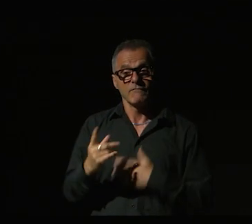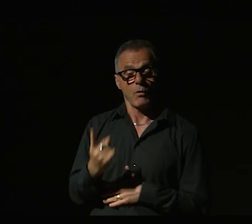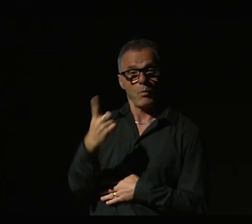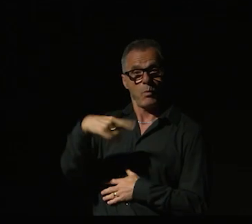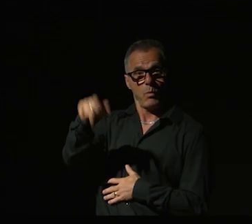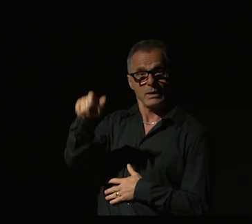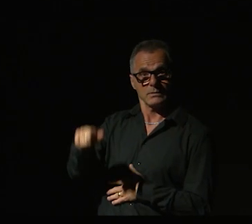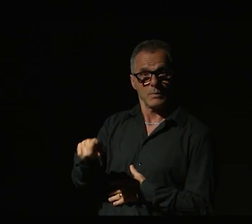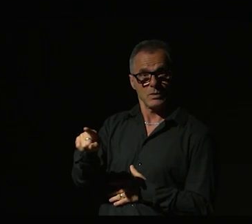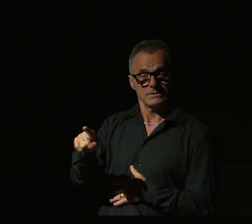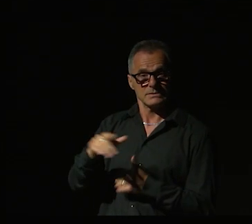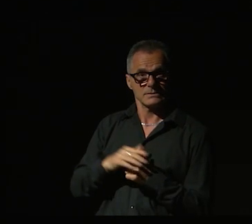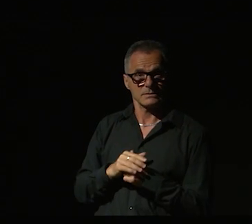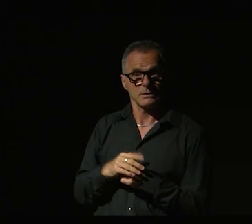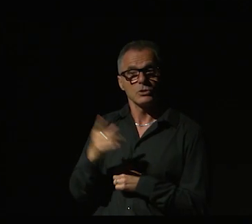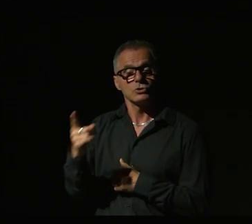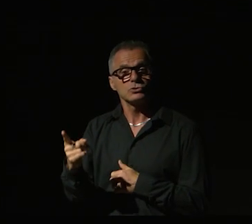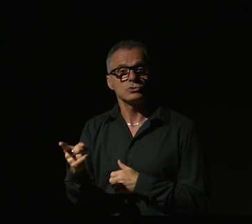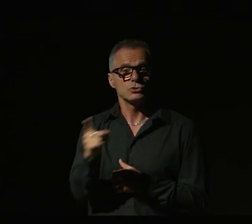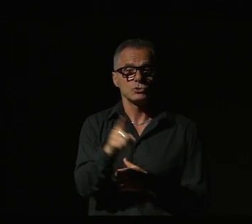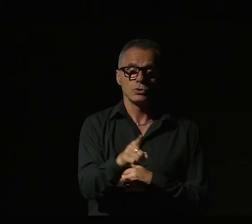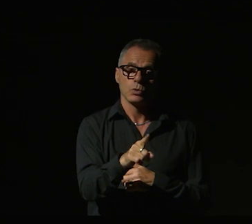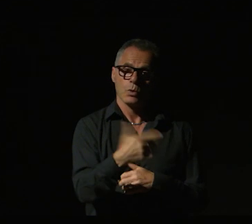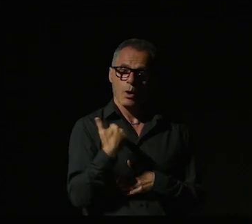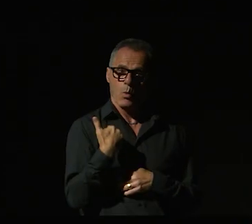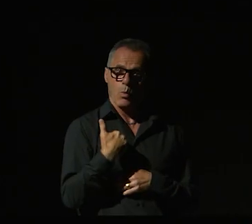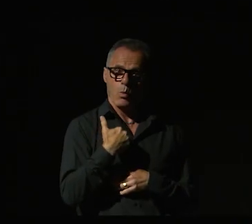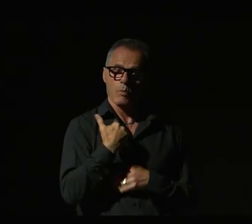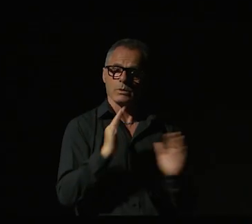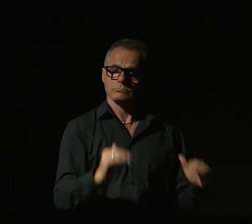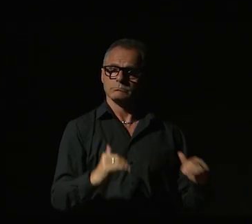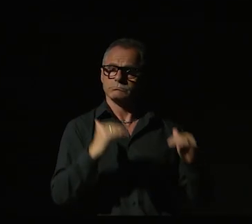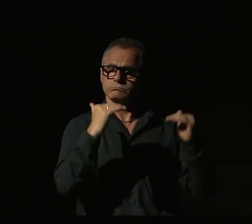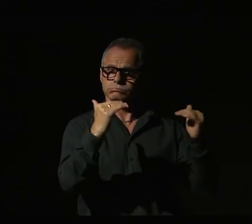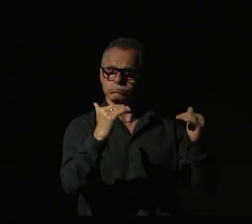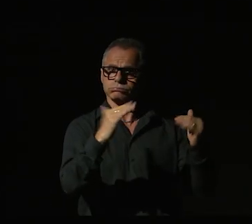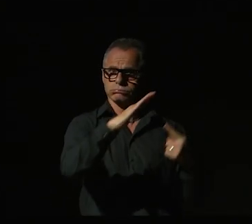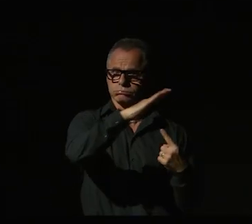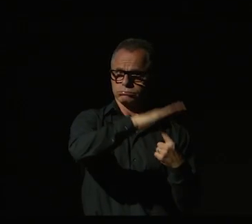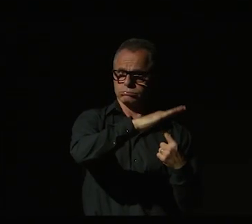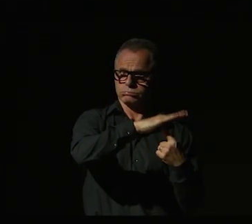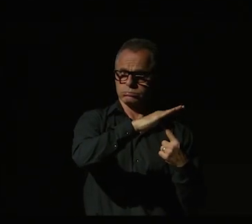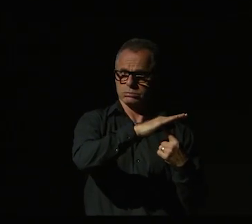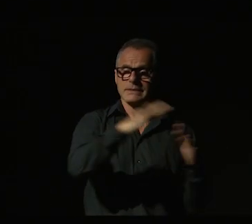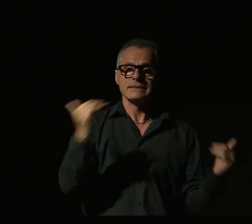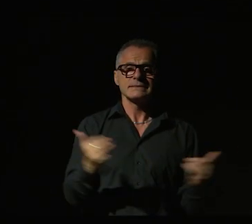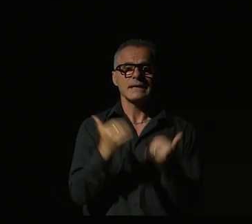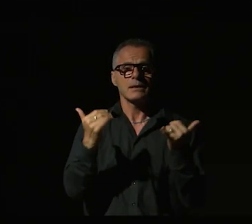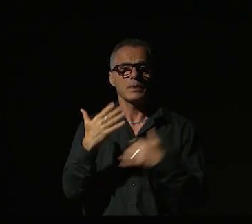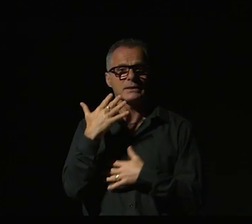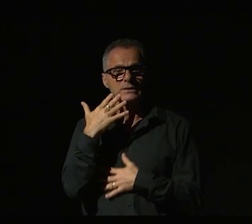Duke of Parma, to Margherita Aldobrandini celebrated in 1600 or not.